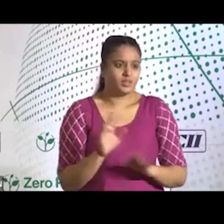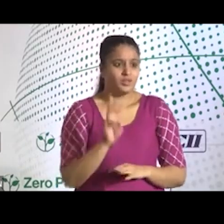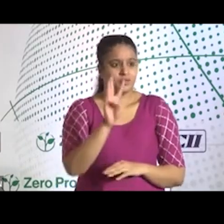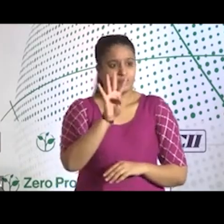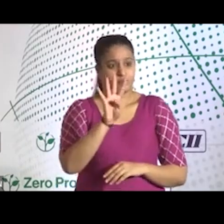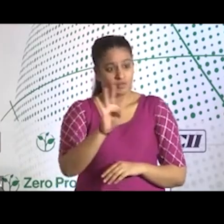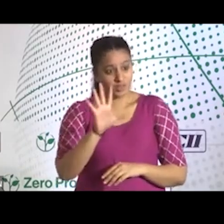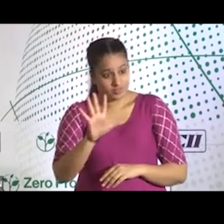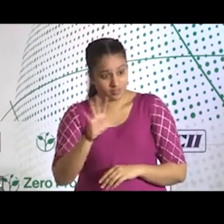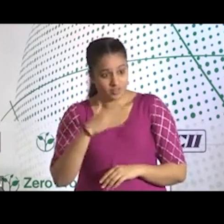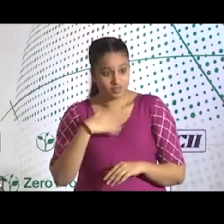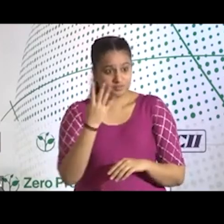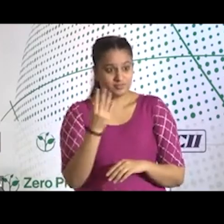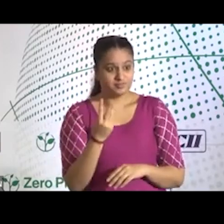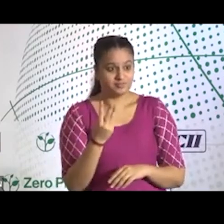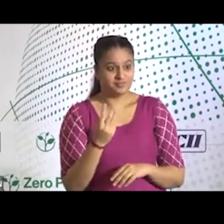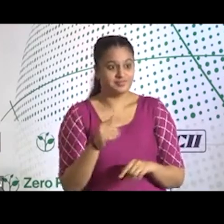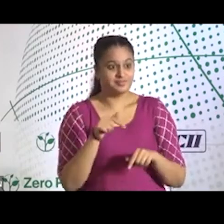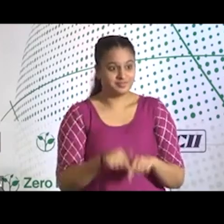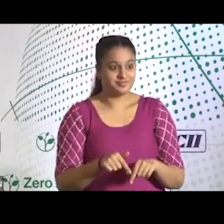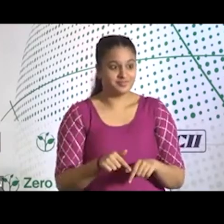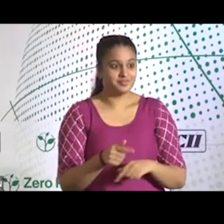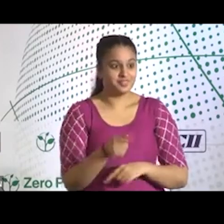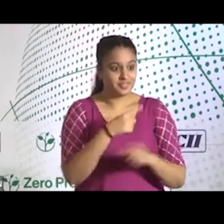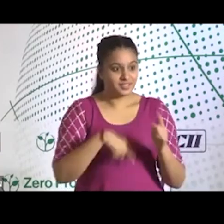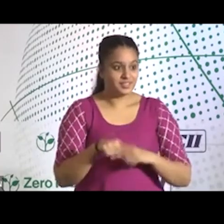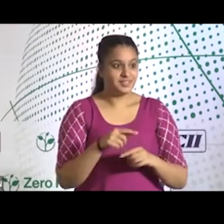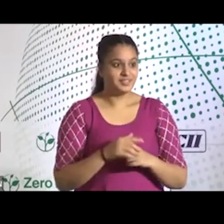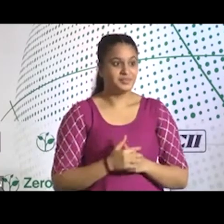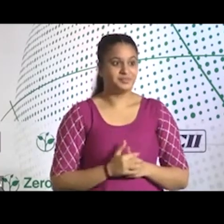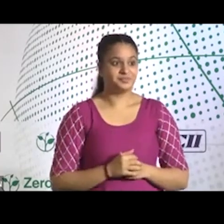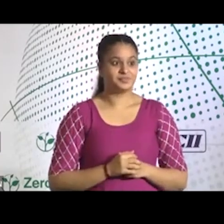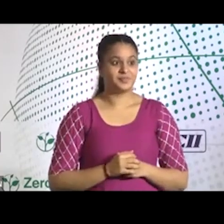that we have in terms of a meaningful dialog, and I'll also try